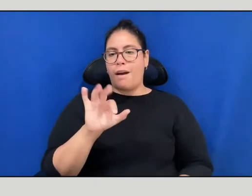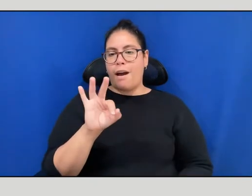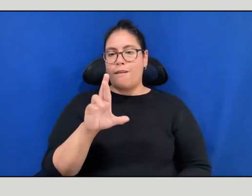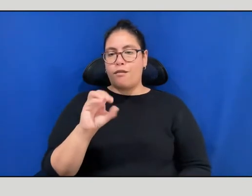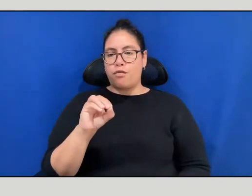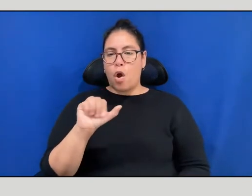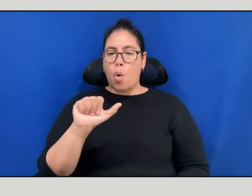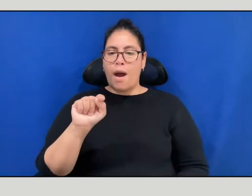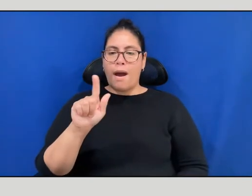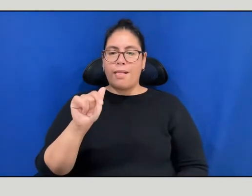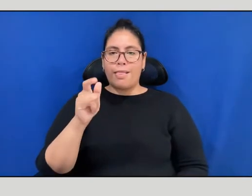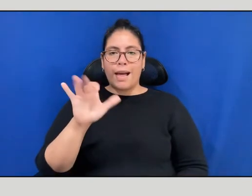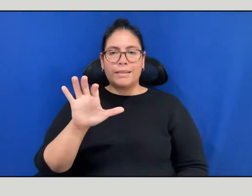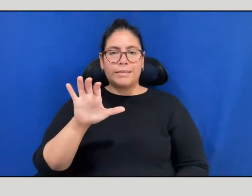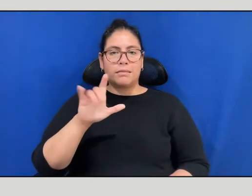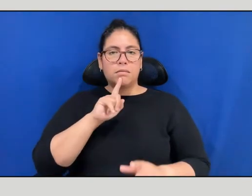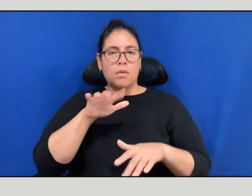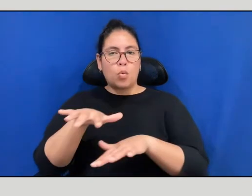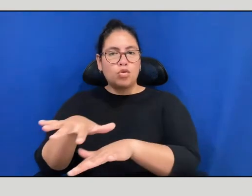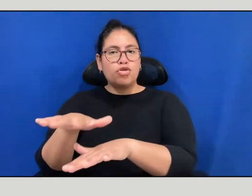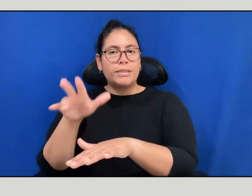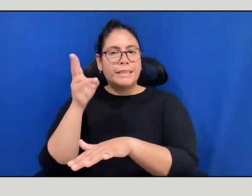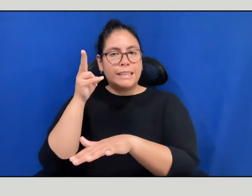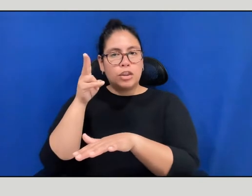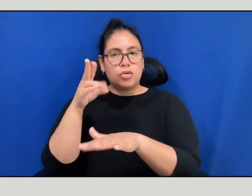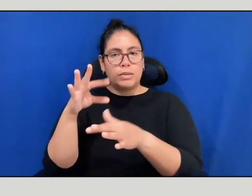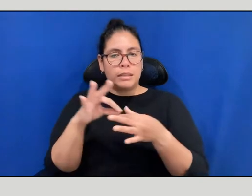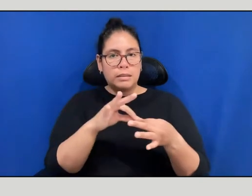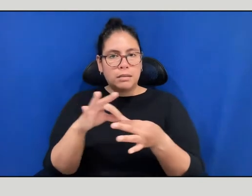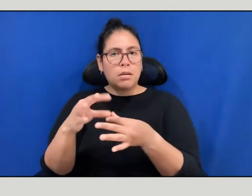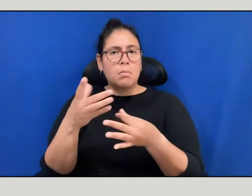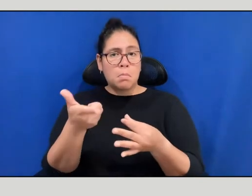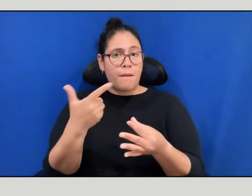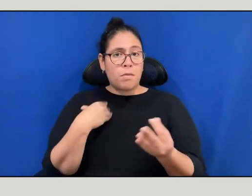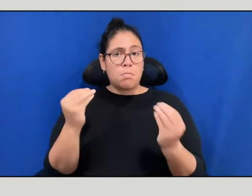and if there is more to say about that. Yes, of course.